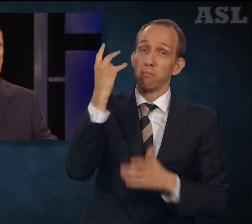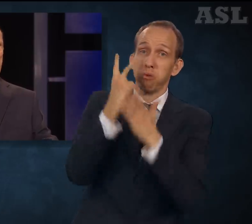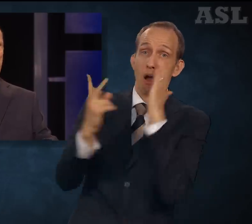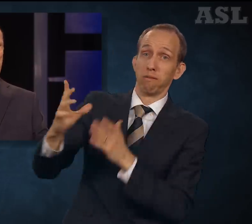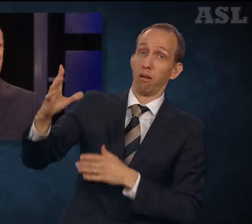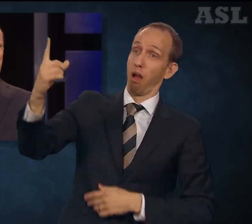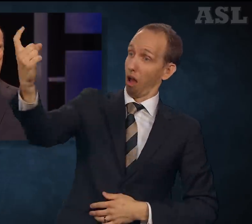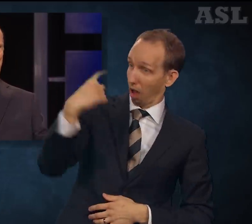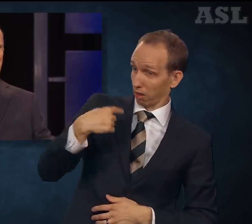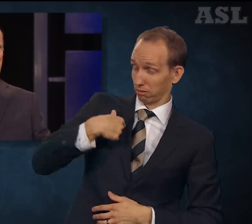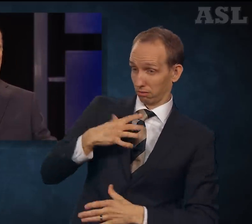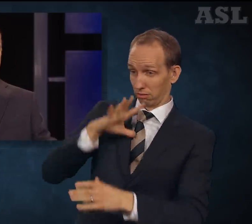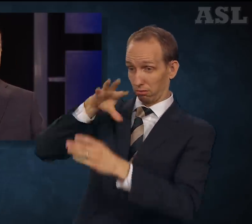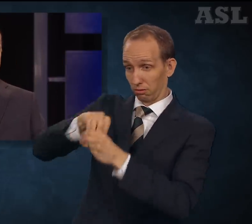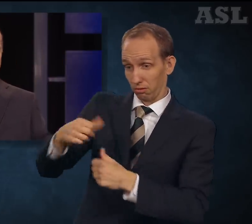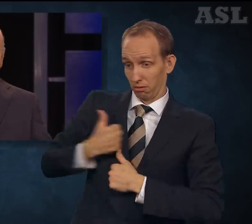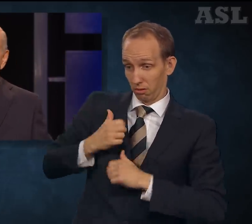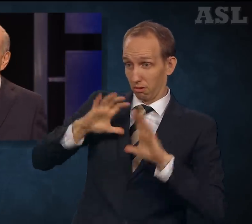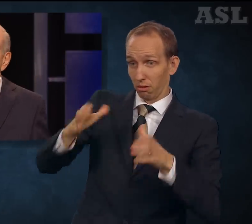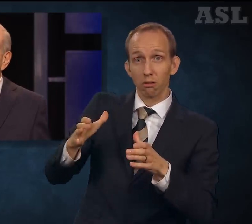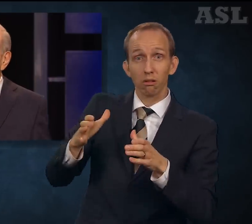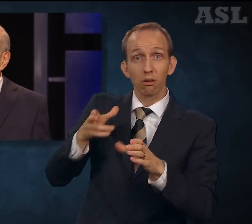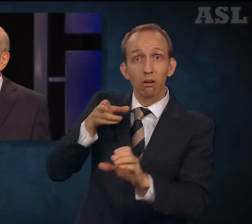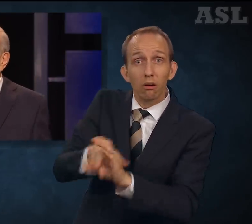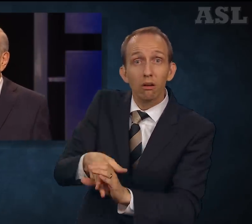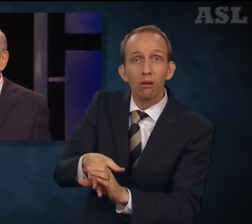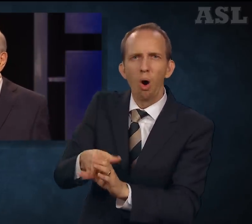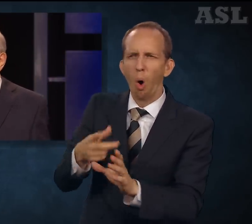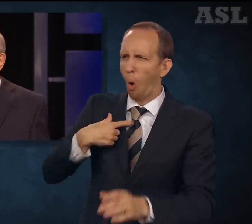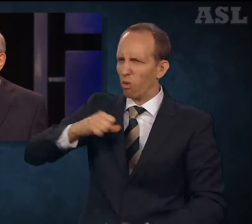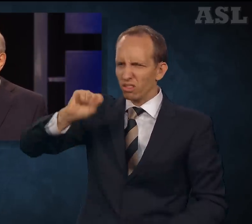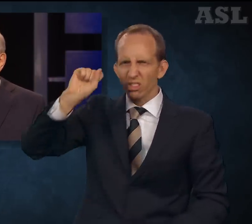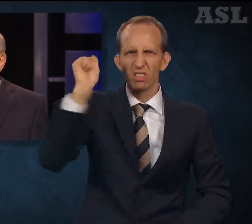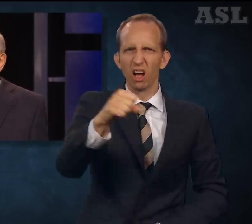"IF THE PROPHET INVITED US TO